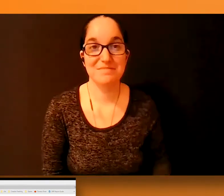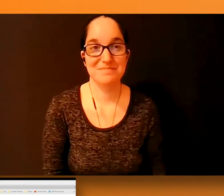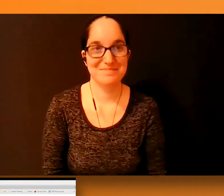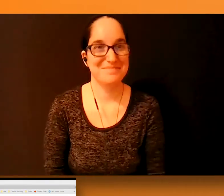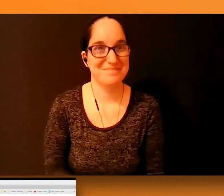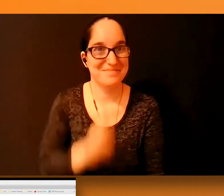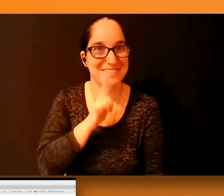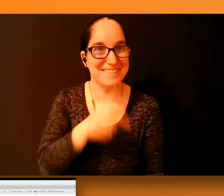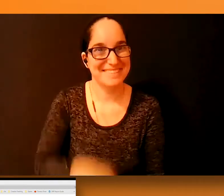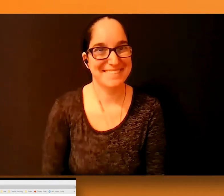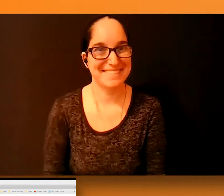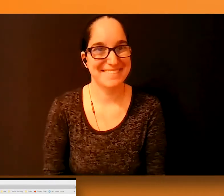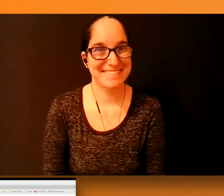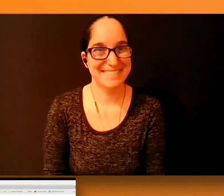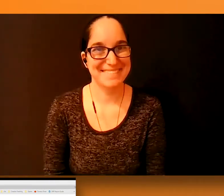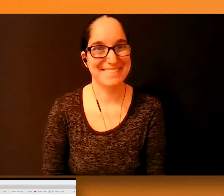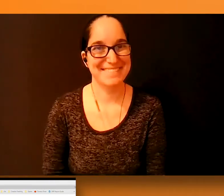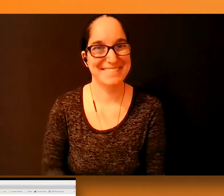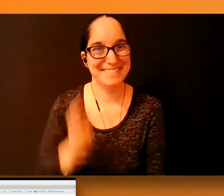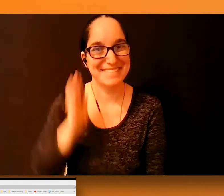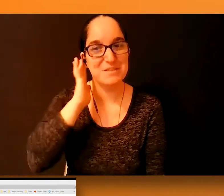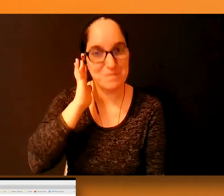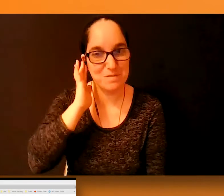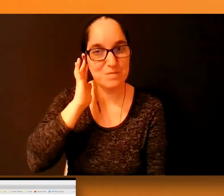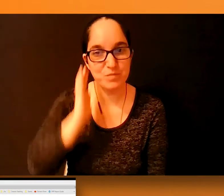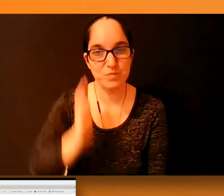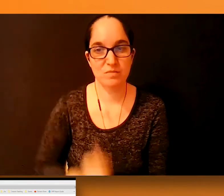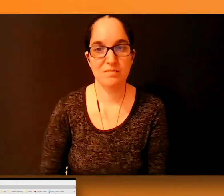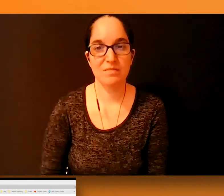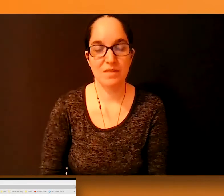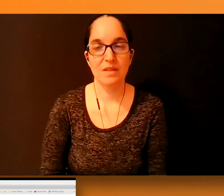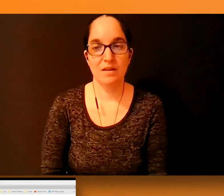OK. We're gonna go back to...sure.